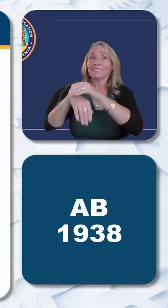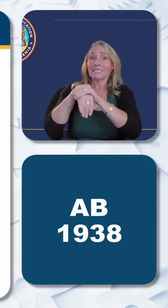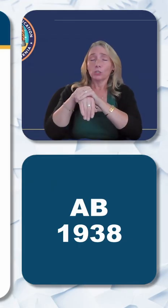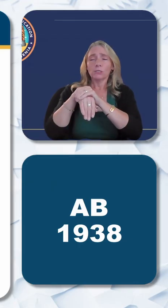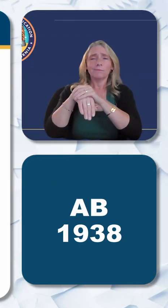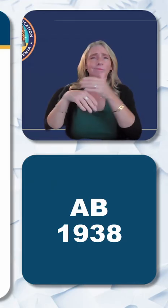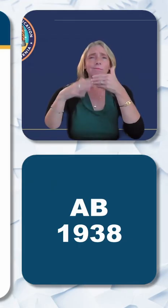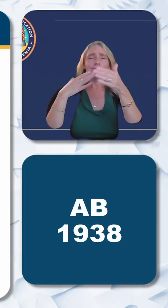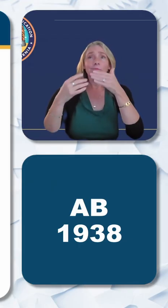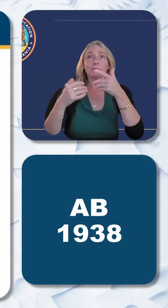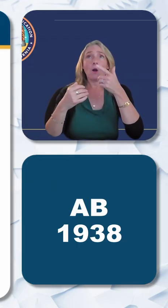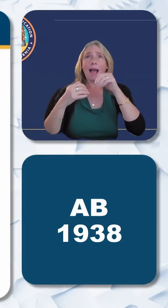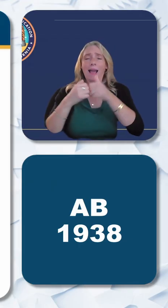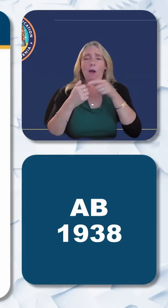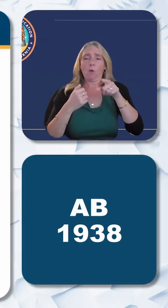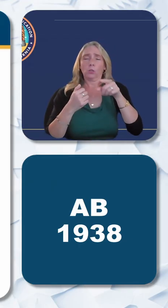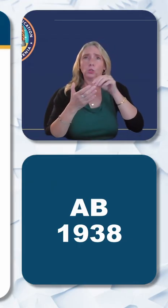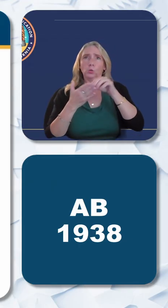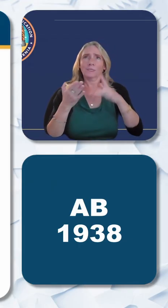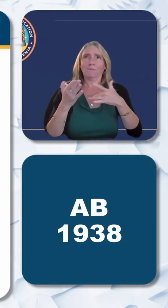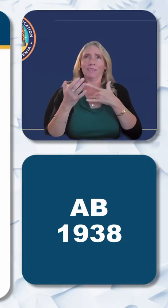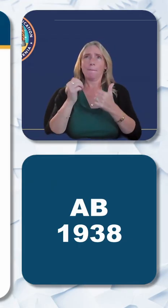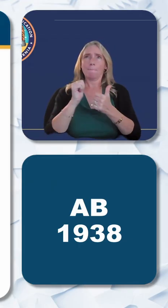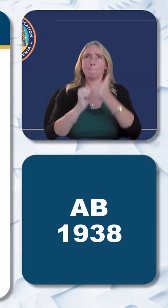peers, whether this be American Sign Language or spoken English,